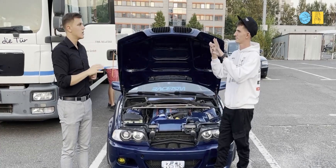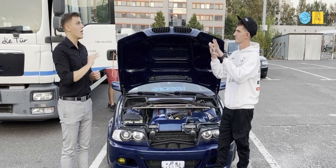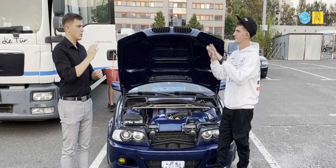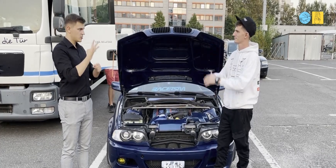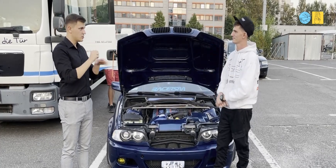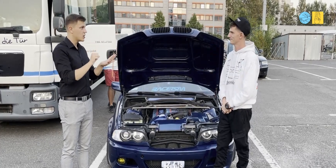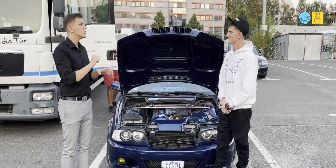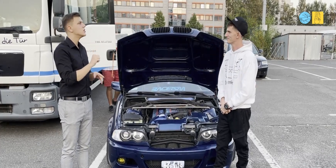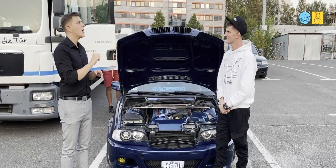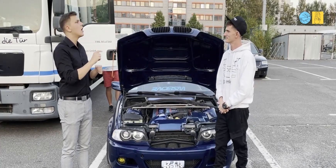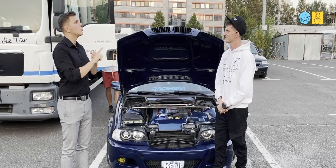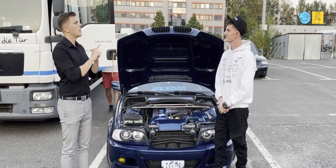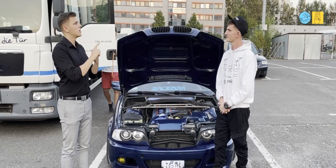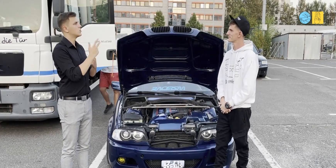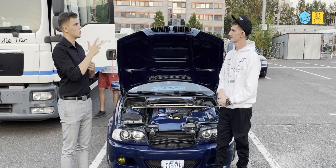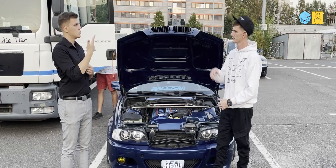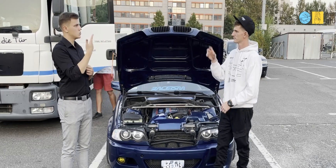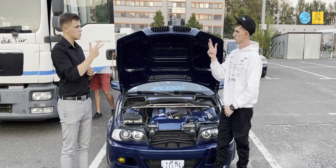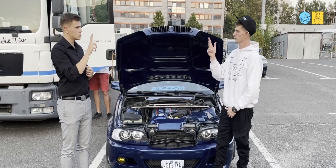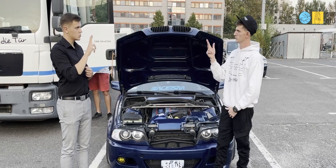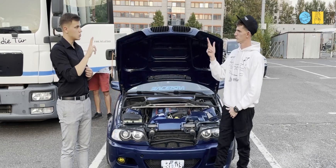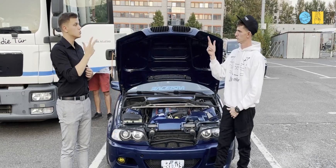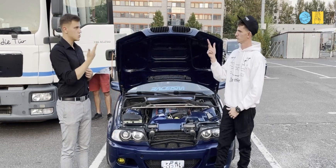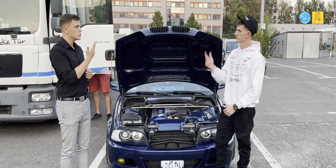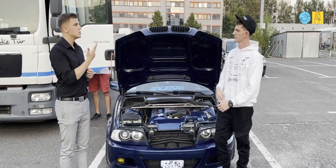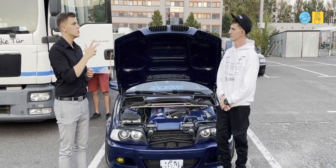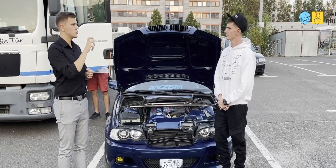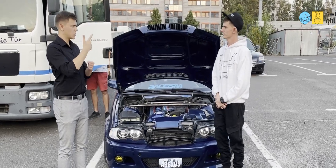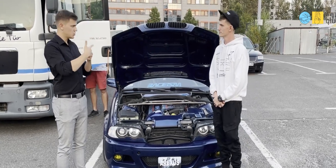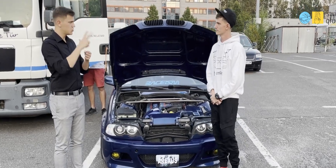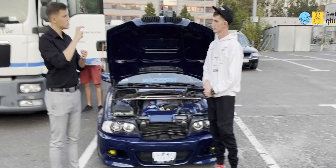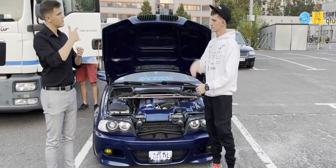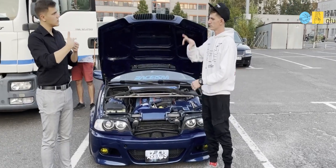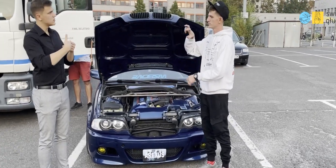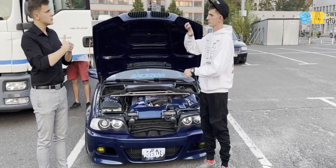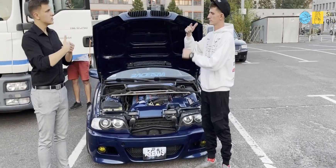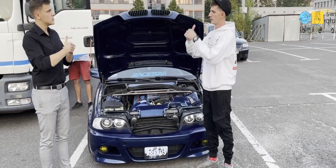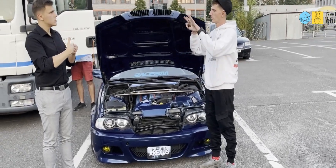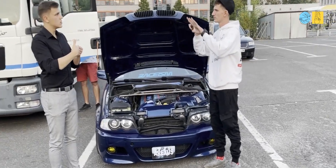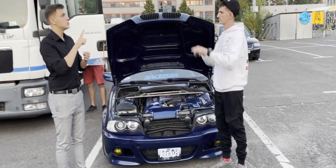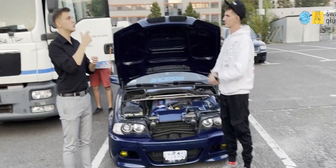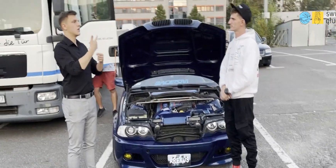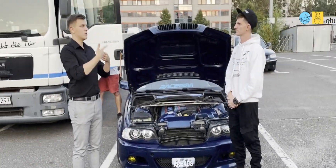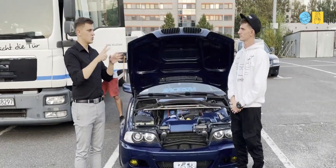[G]: E46 Series 3, the reference is 328.